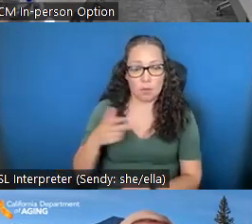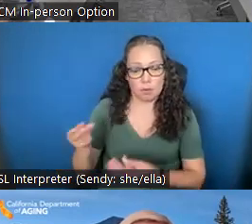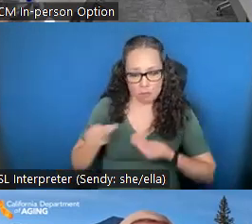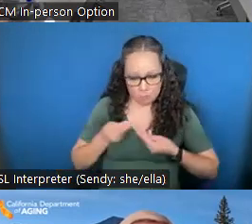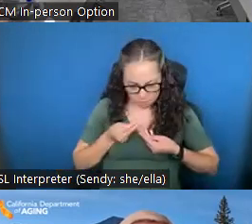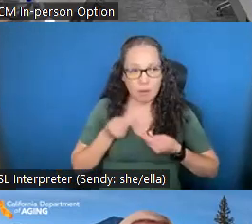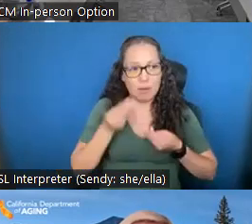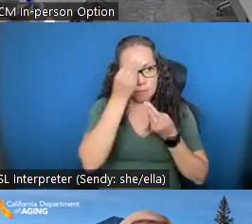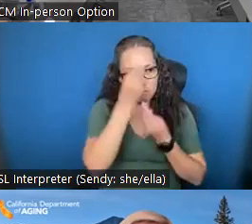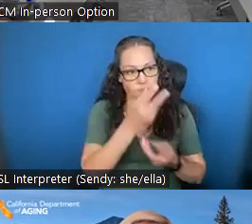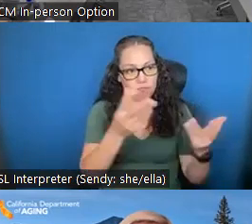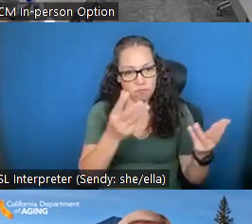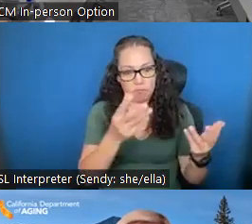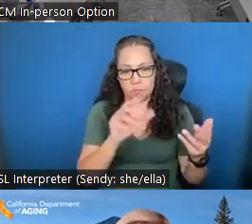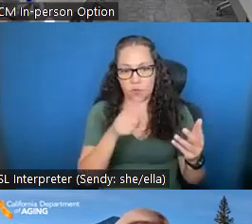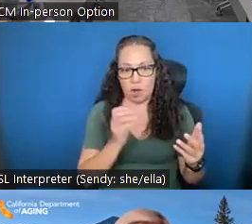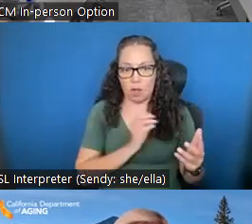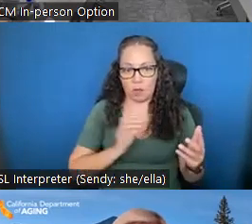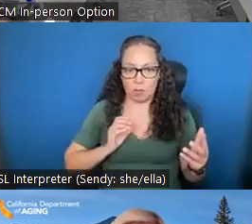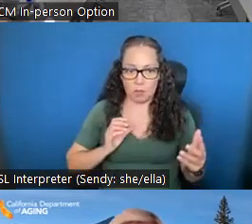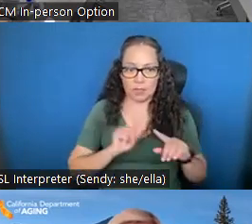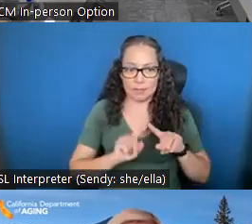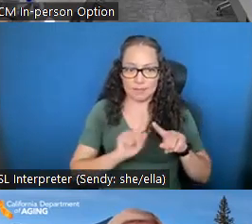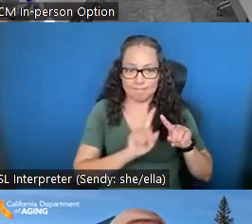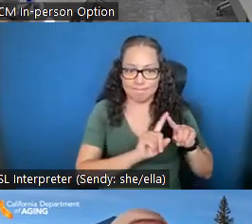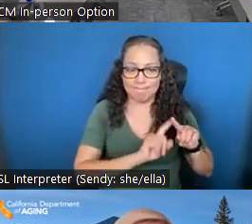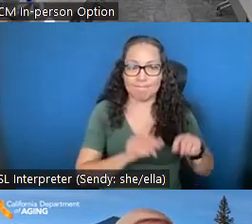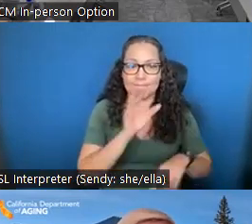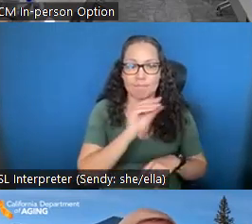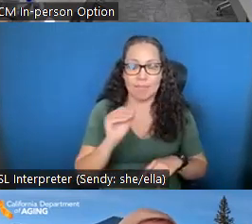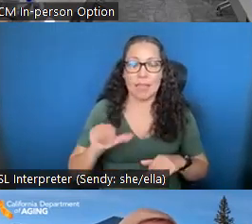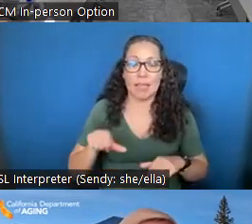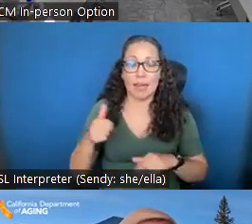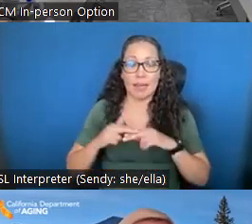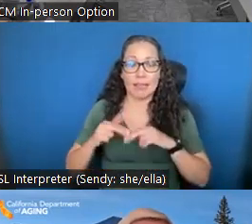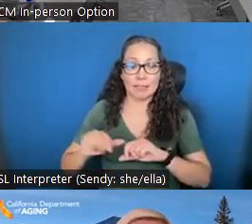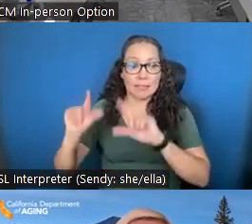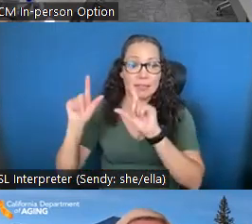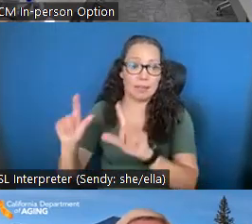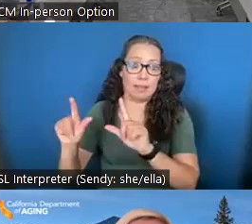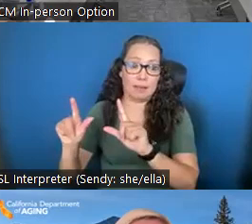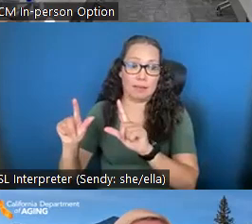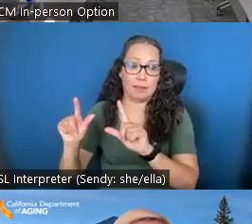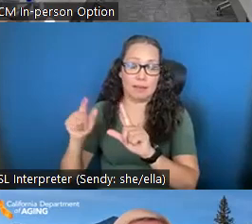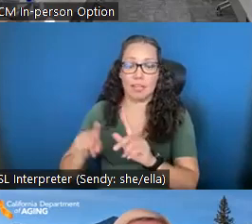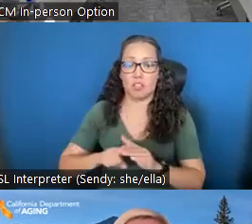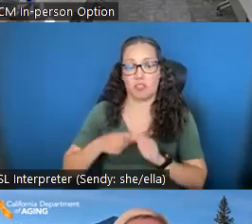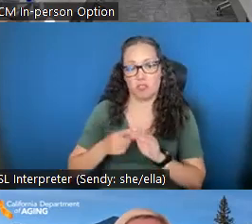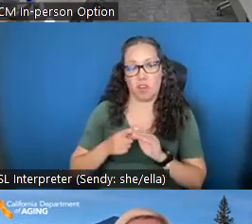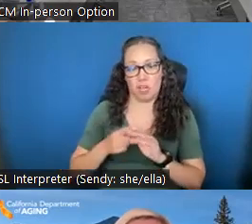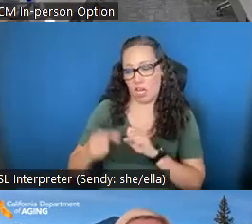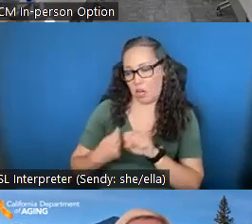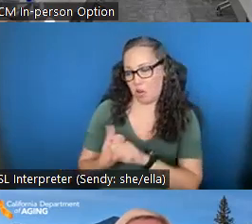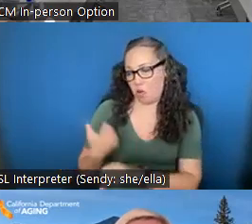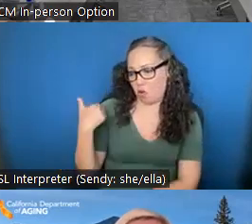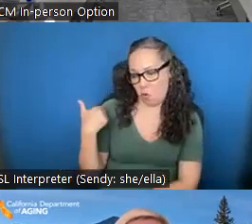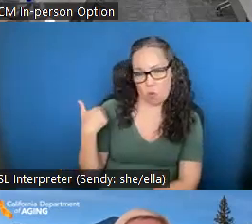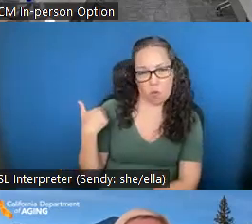slide so you you can see here it started uh a little over a year ago in August with